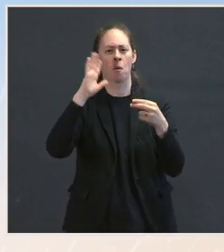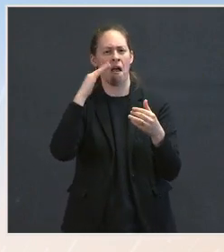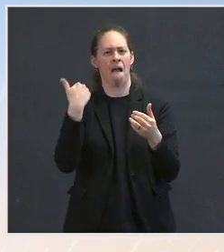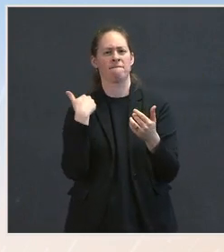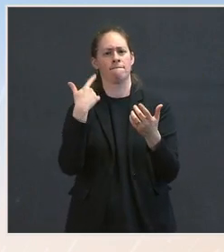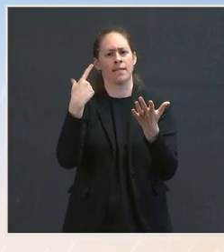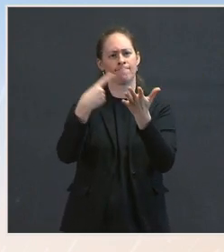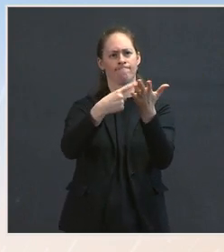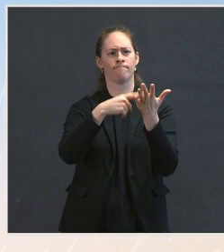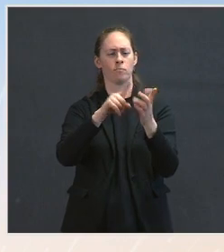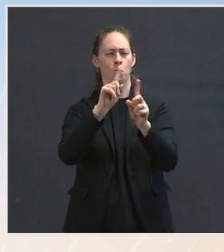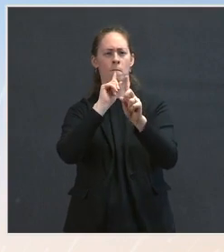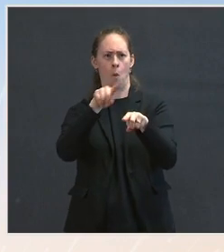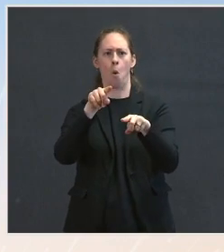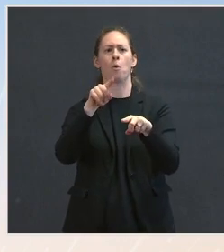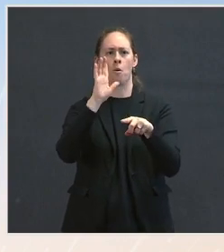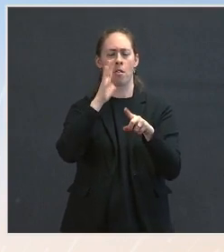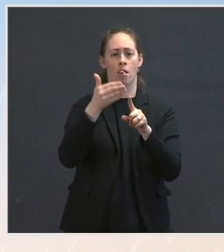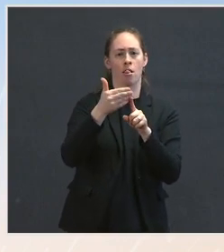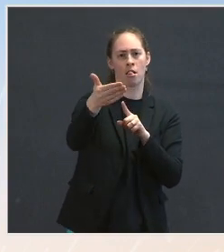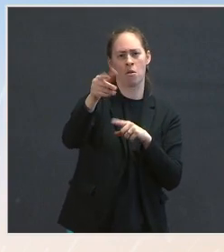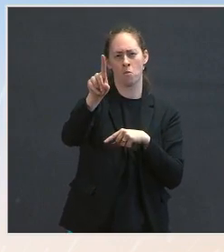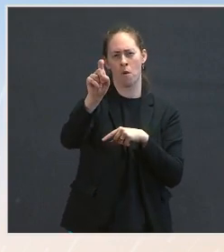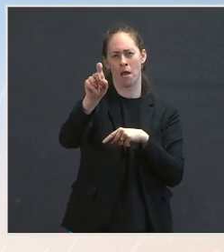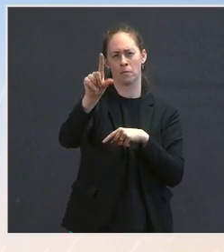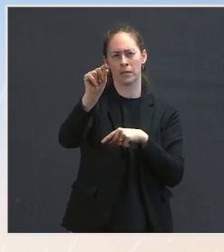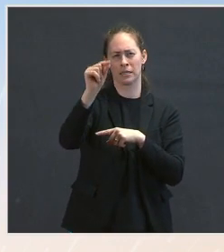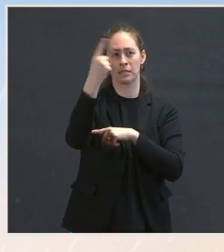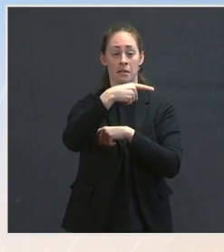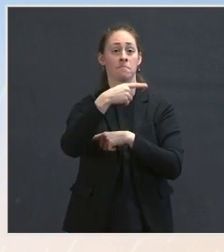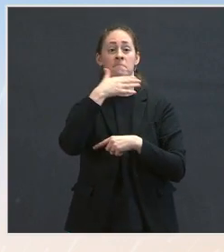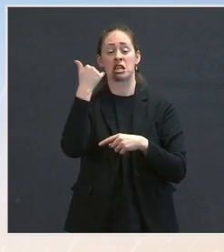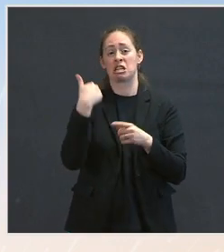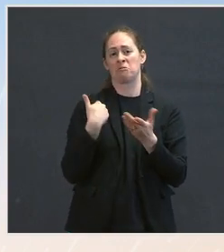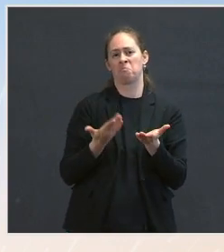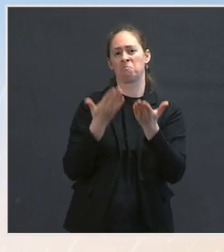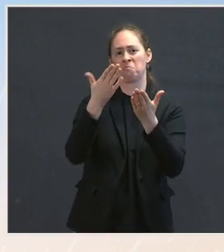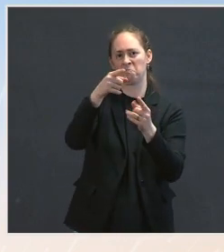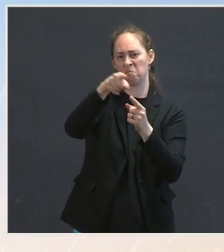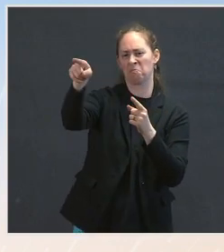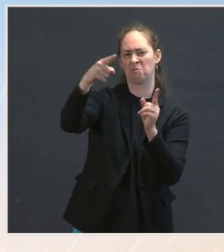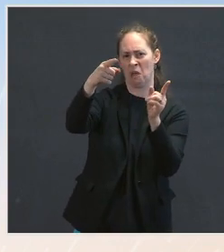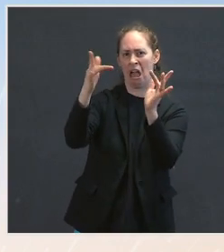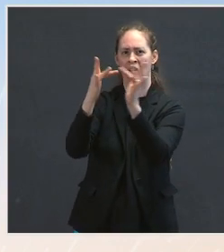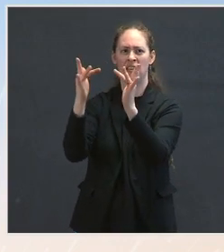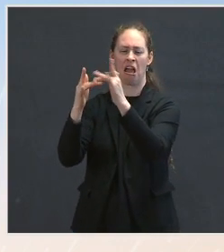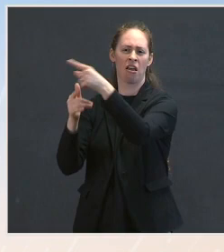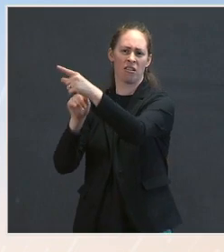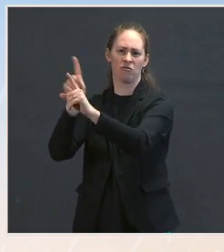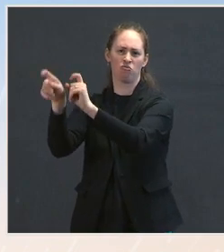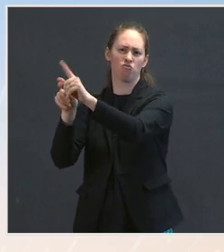for any updates or status of our work with those lawyers. The Press: And on the Texas ruling about the 100-day moratorium on deportation,